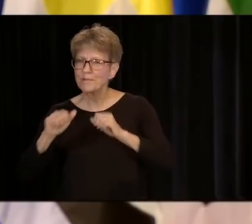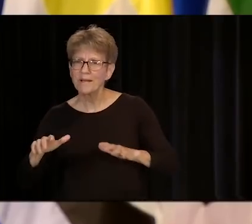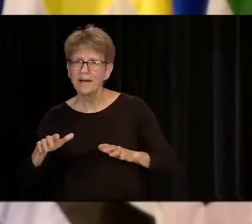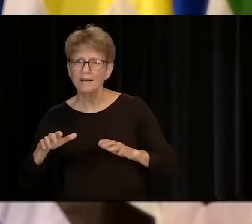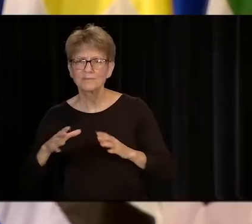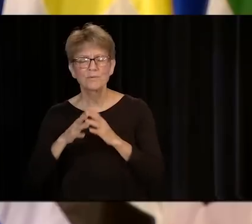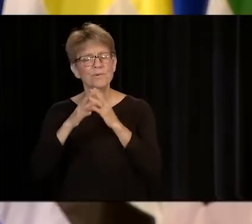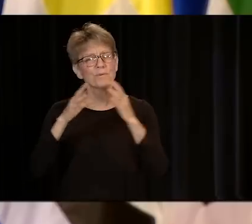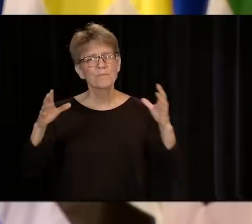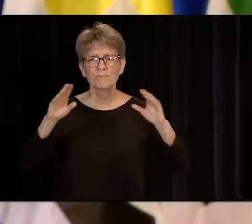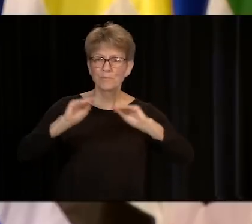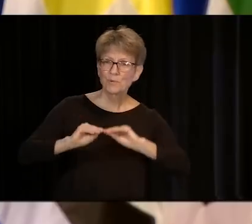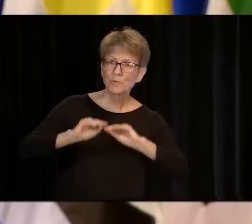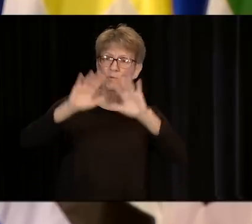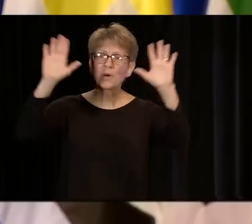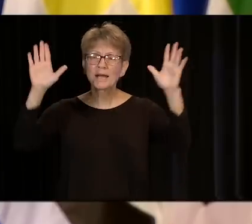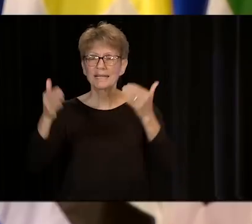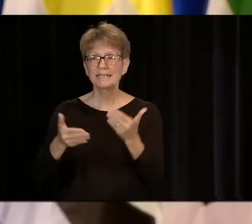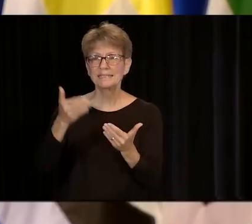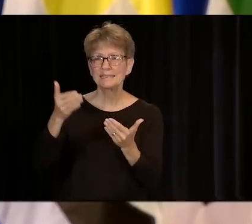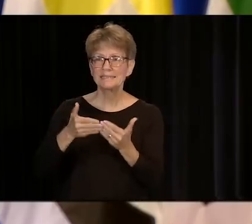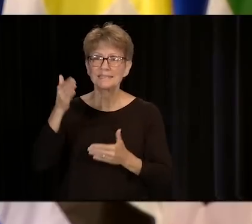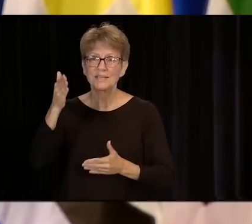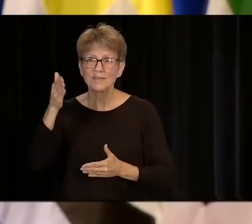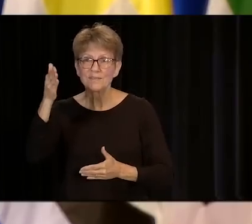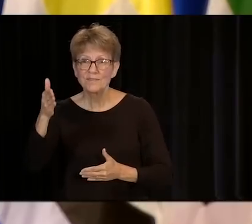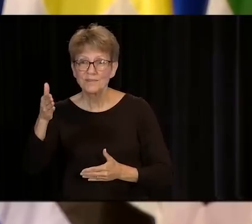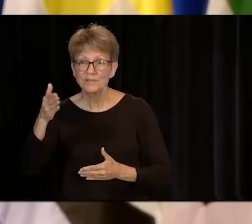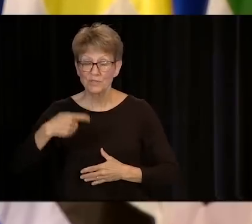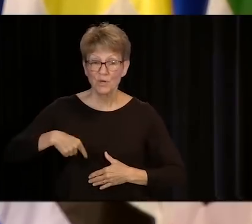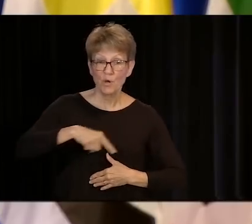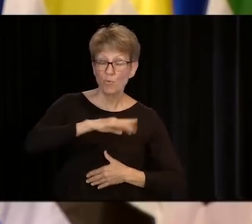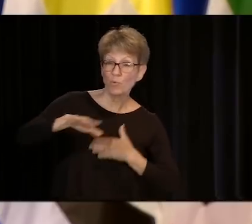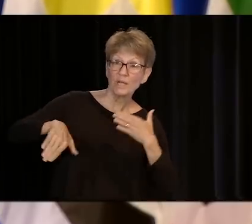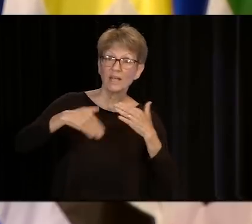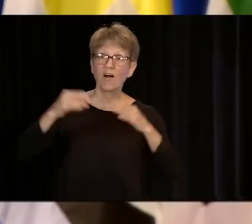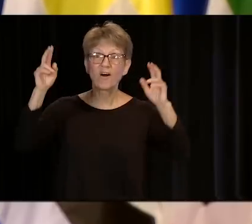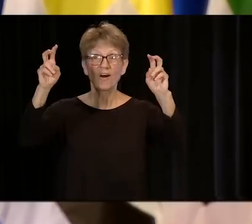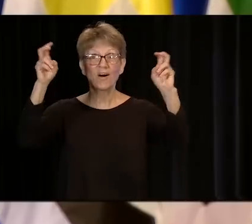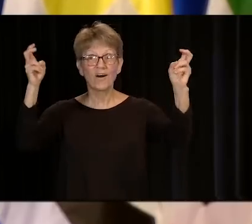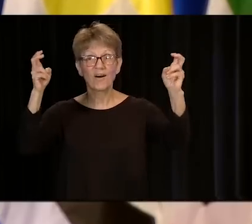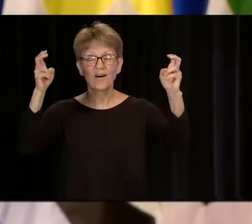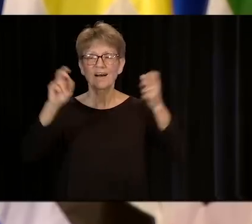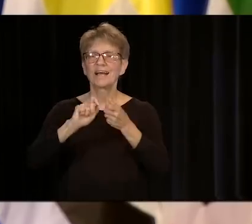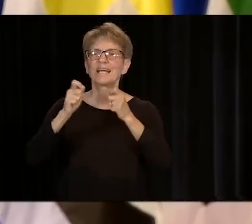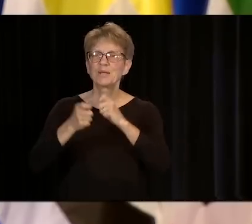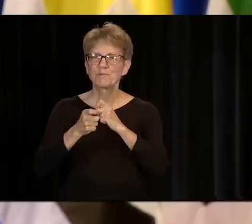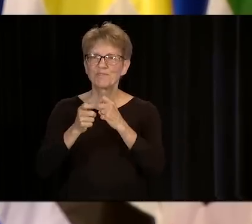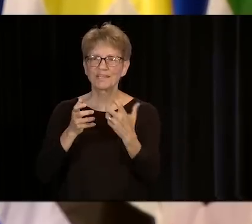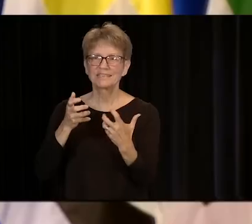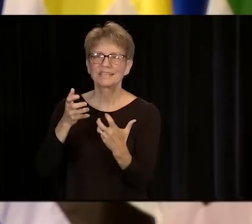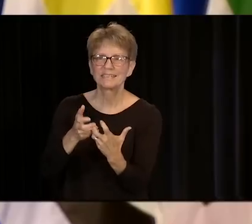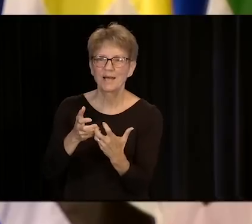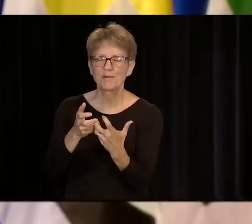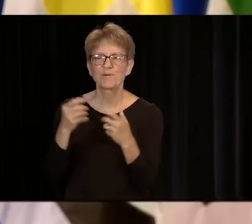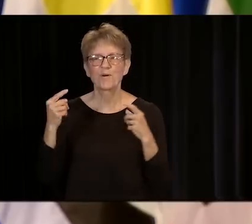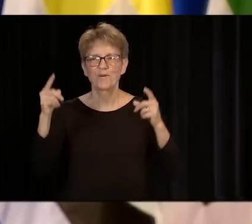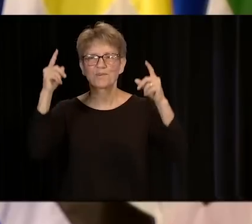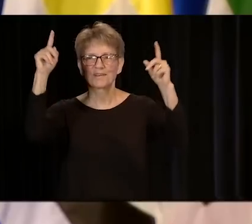AND EASIER FUTURE AS WE ALL IMPROVISE, ADAPT, AND OVERCOME. THANK YOU.